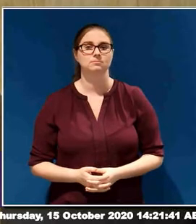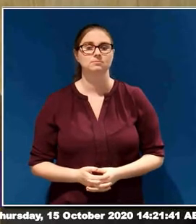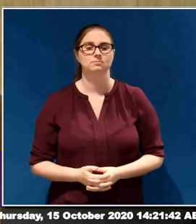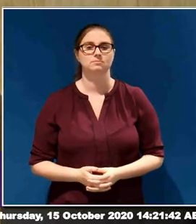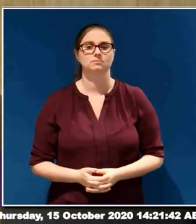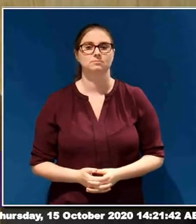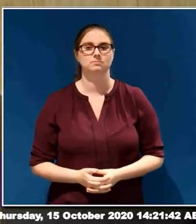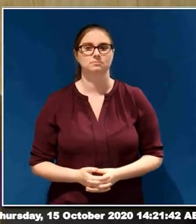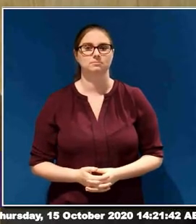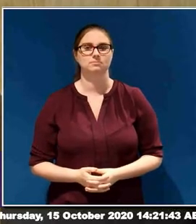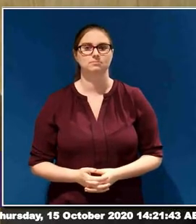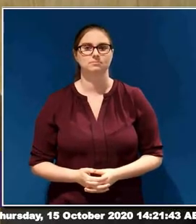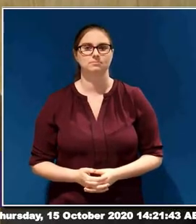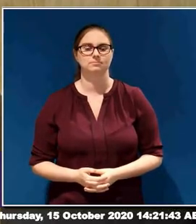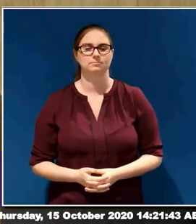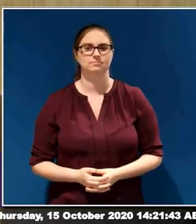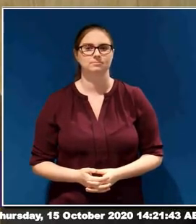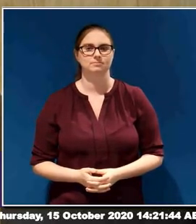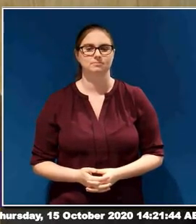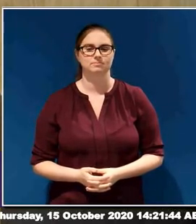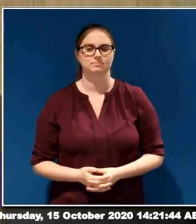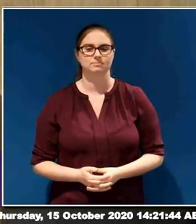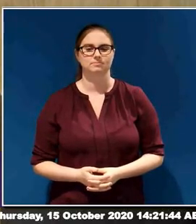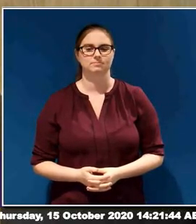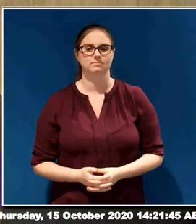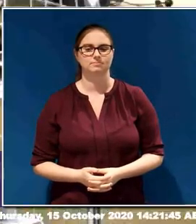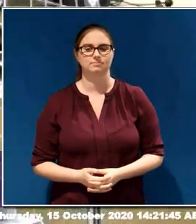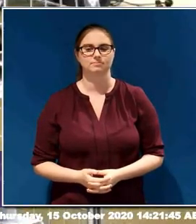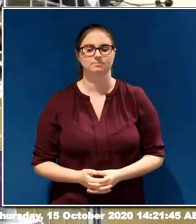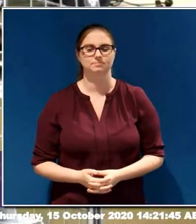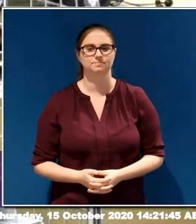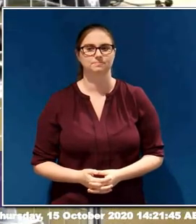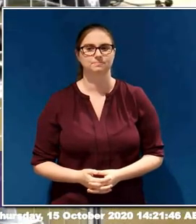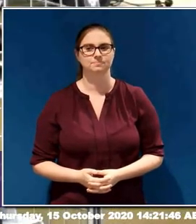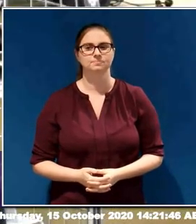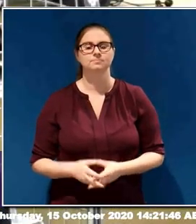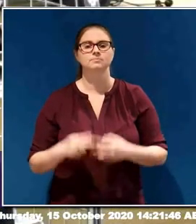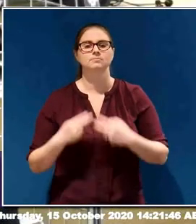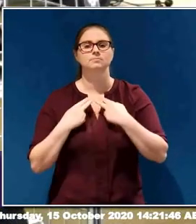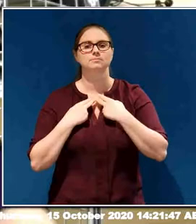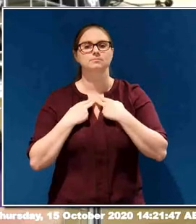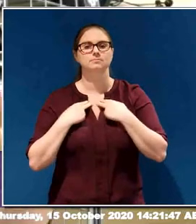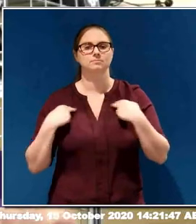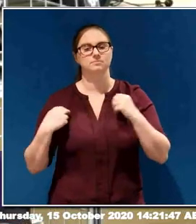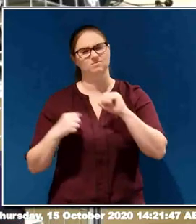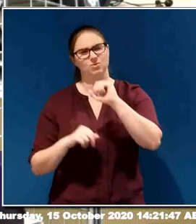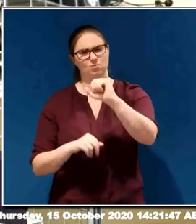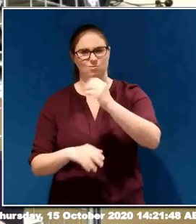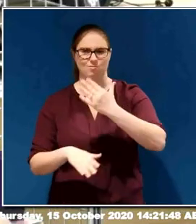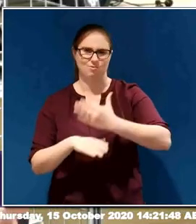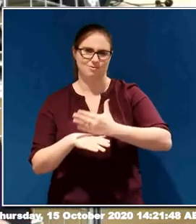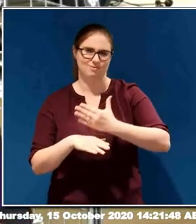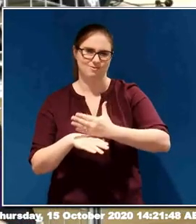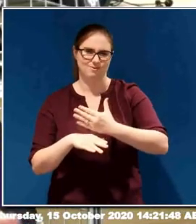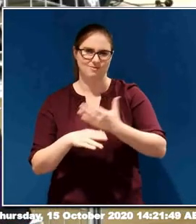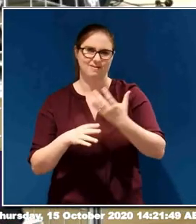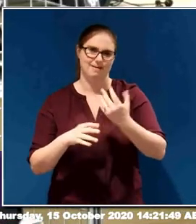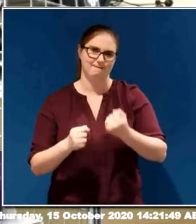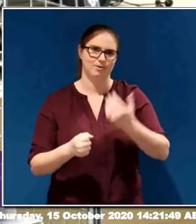In the course of your work, obviously you have different attitudes from different schools depending on principals, correct? Yes.